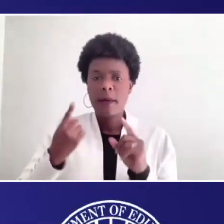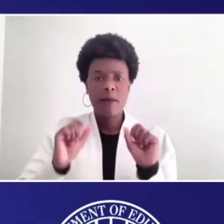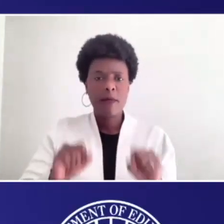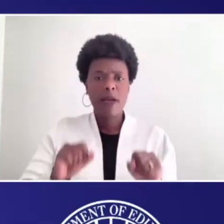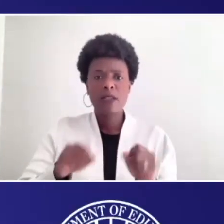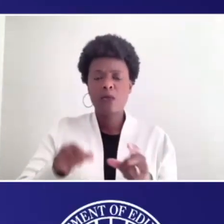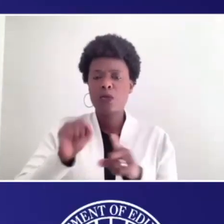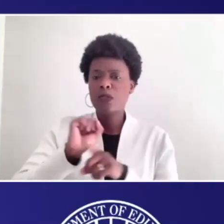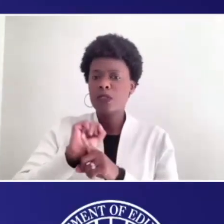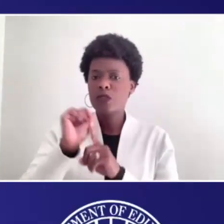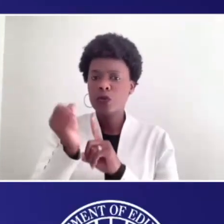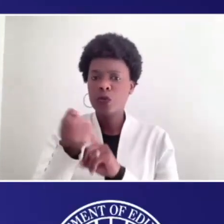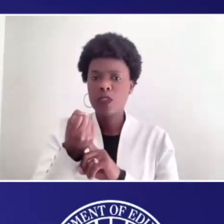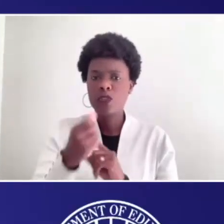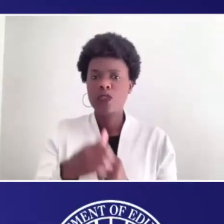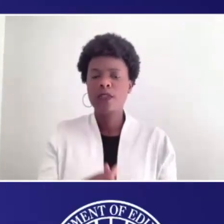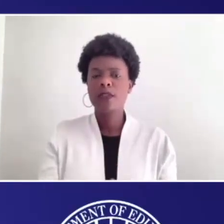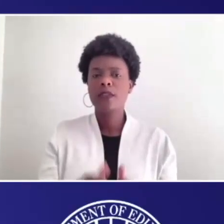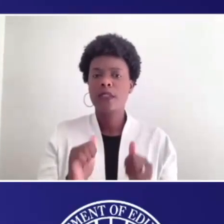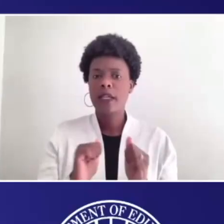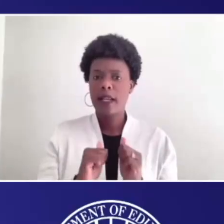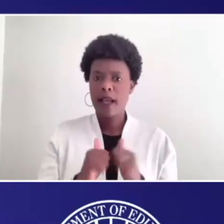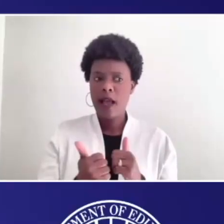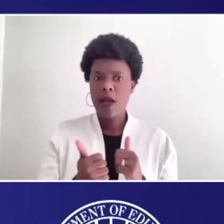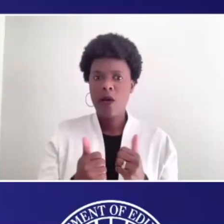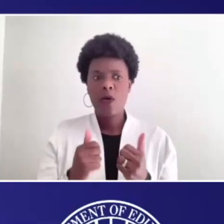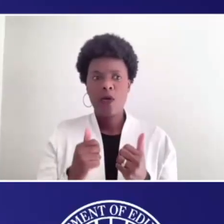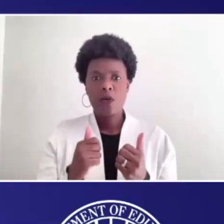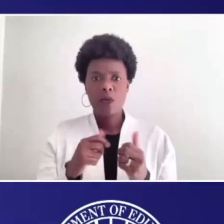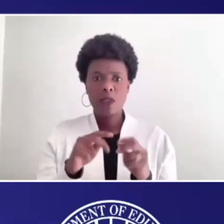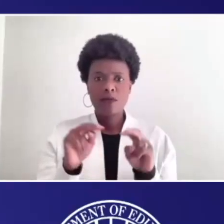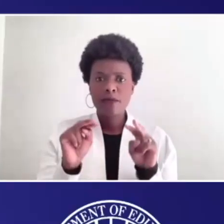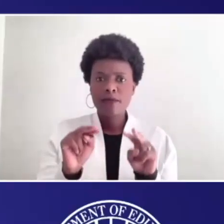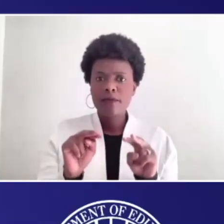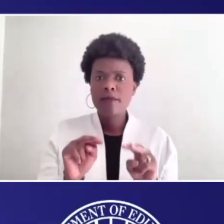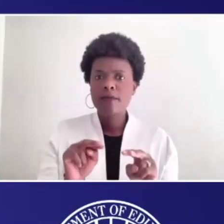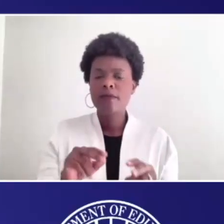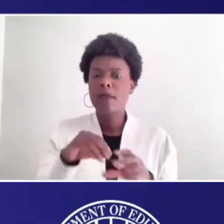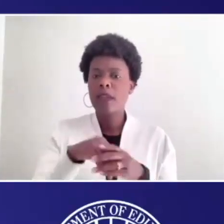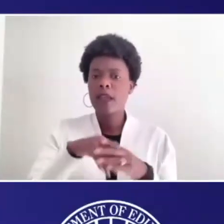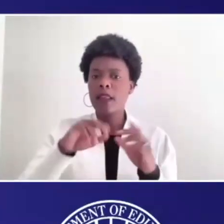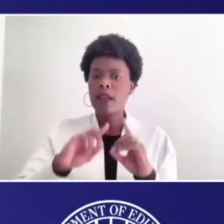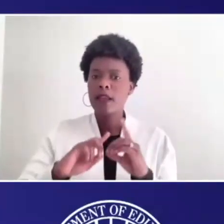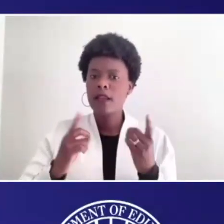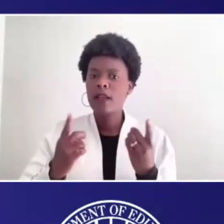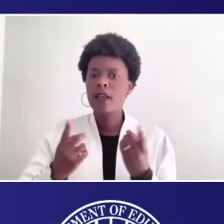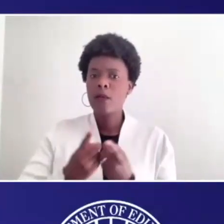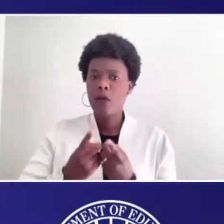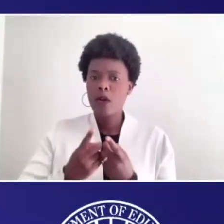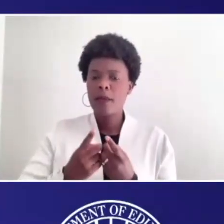things are accounted for in the Department's common origination and